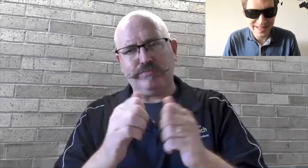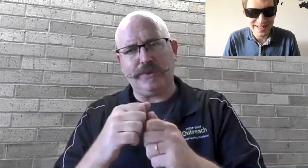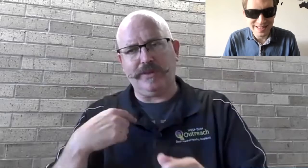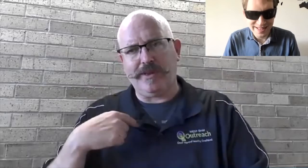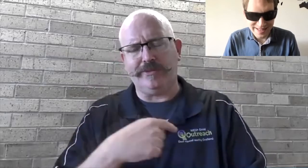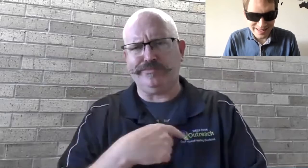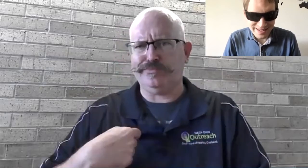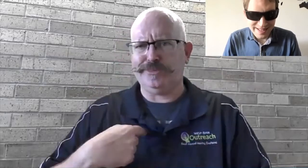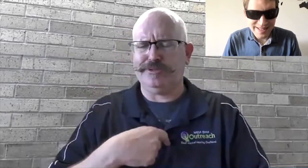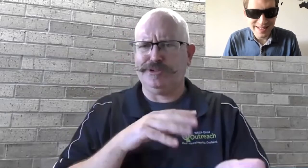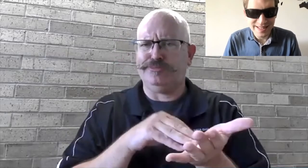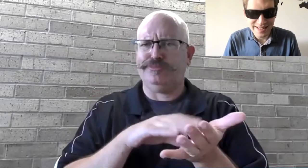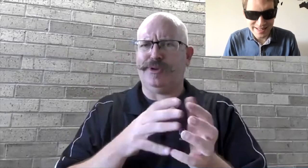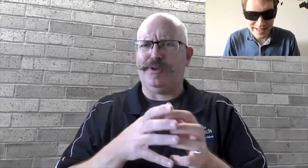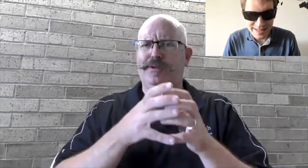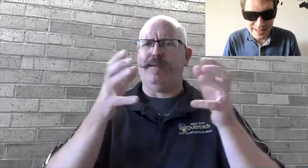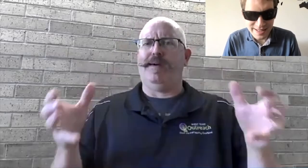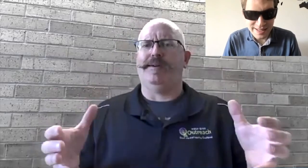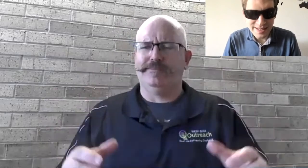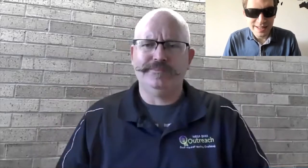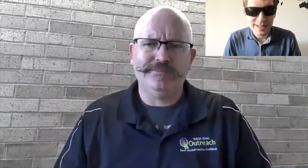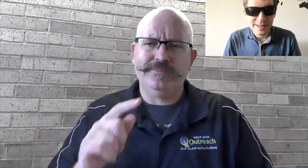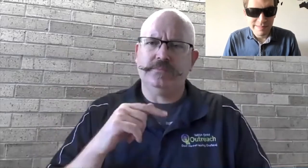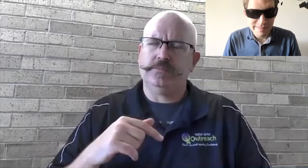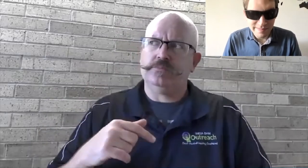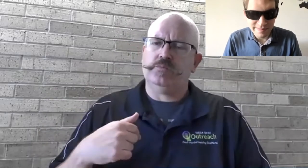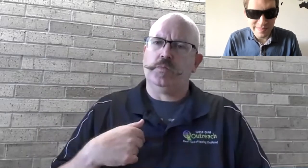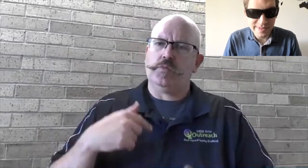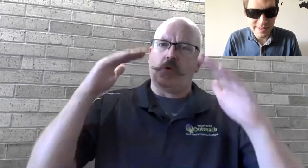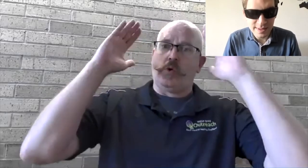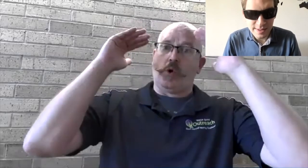Well, Jason thank you so very much for your time today and talking with us.